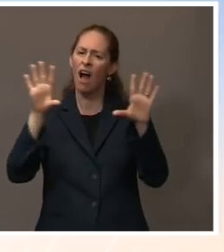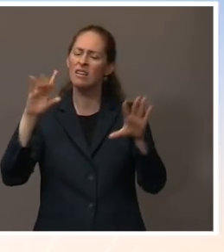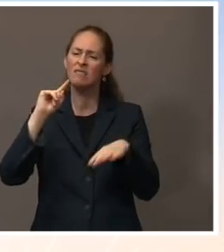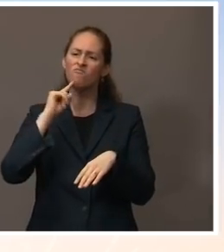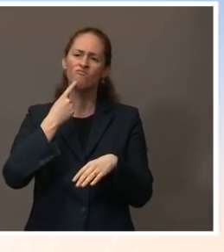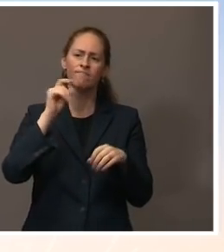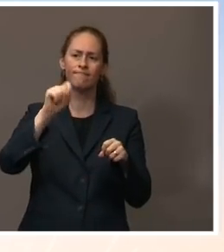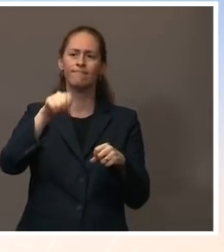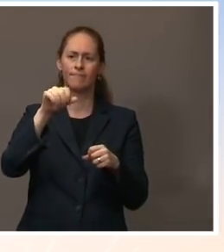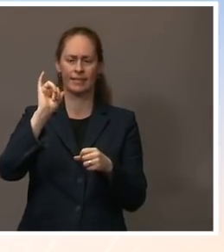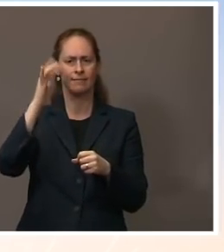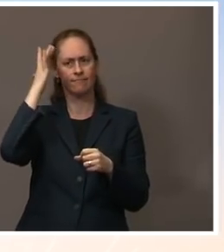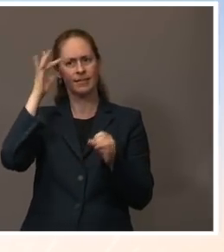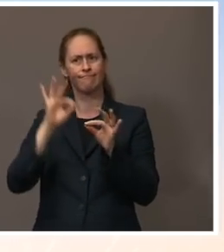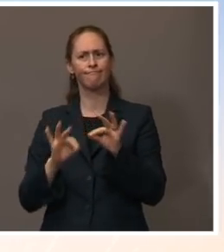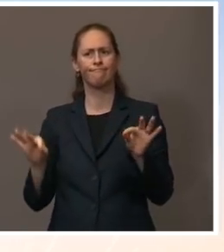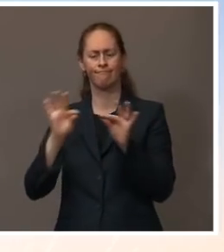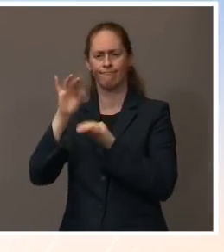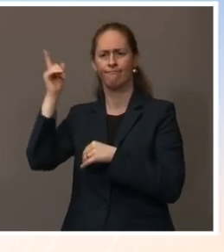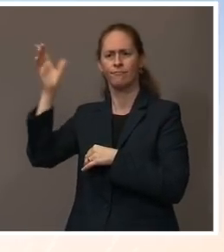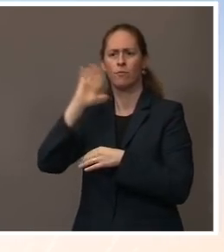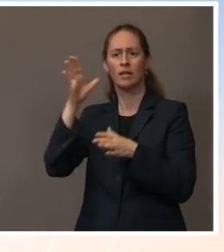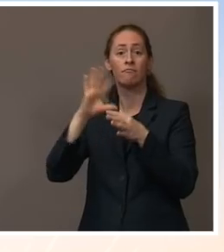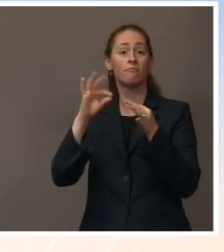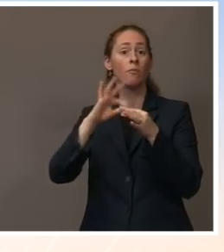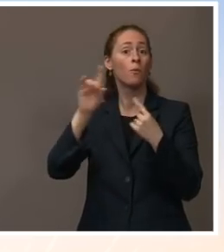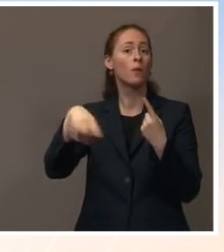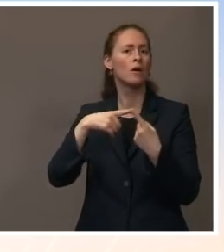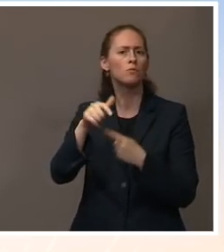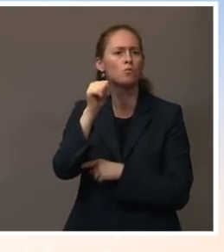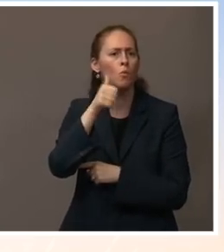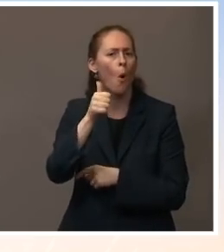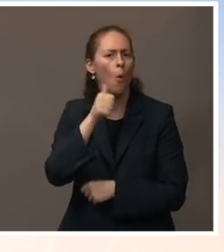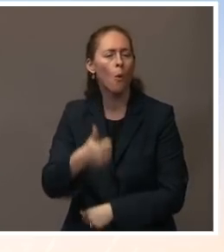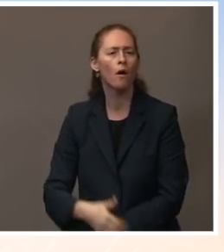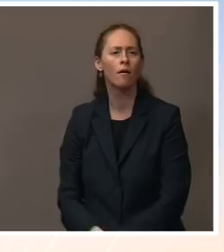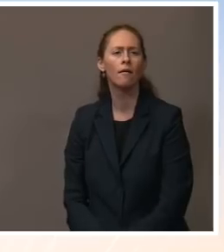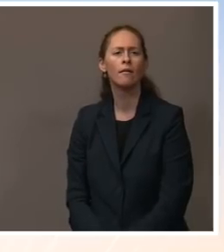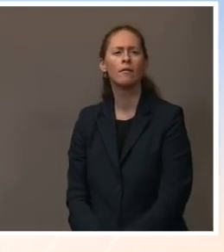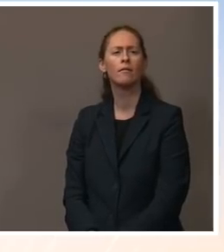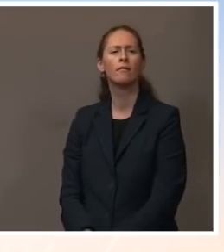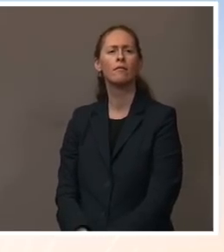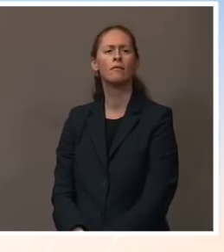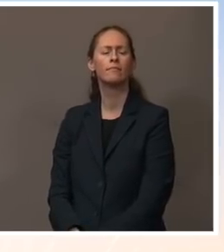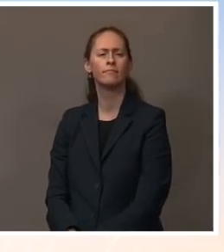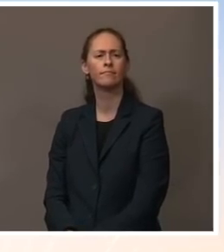when he delivers his remarks tomorrow. The Press: And given everything that is going on -- with guns, without guns -- does the President still think